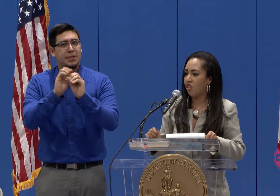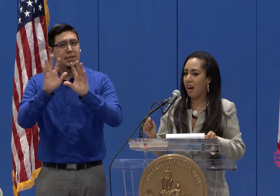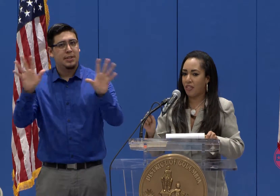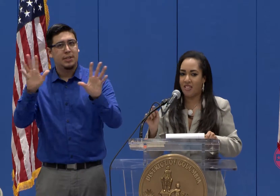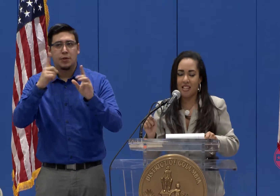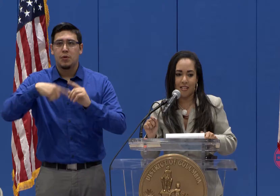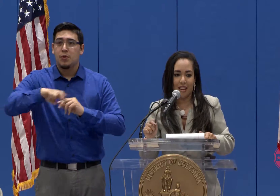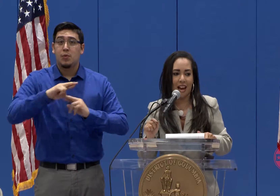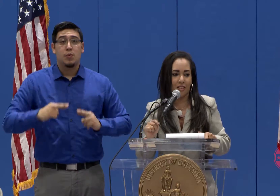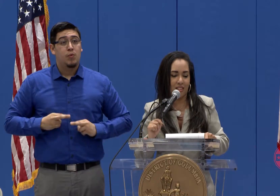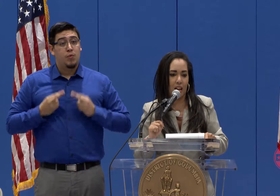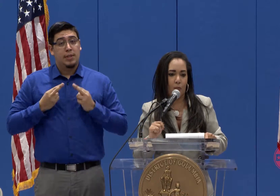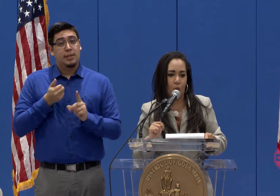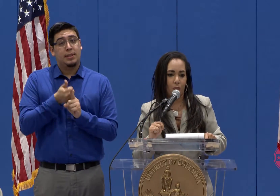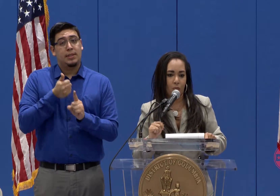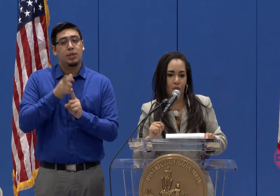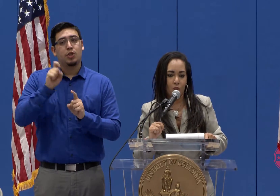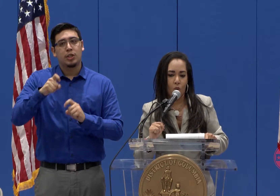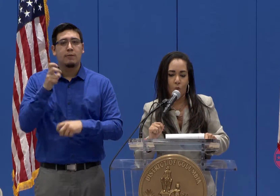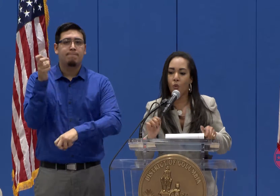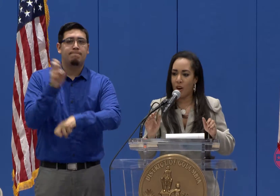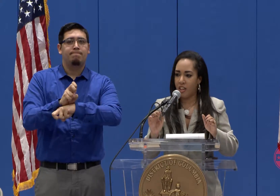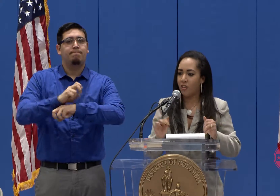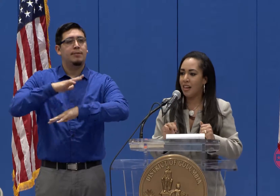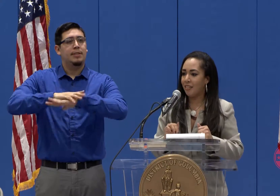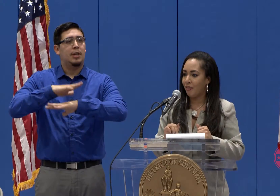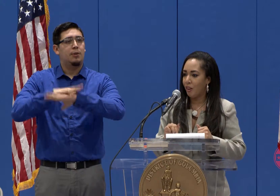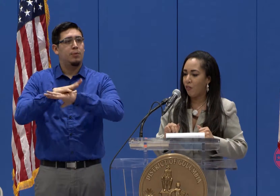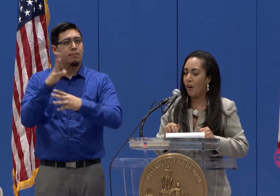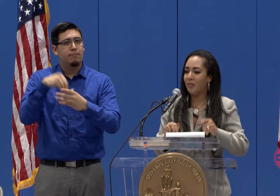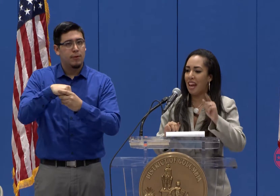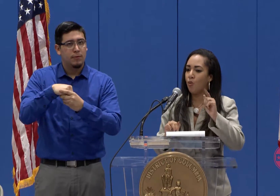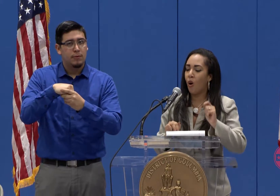SHOULD HAVE A SEAT AT THE TABLE. WELL, ONE YEAR IN FROM DAY ONE,